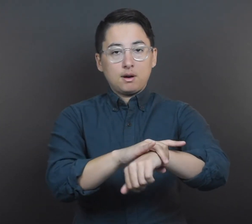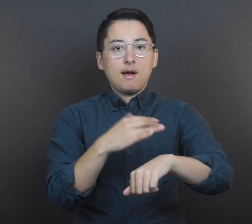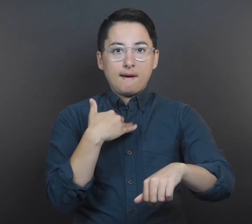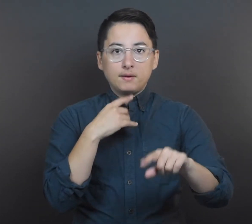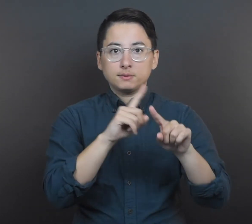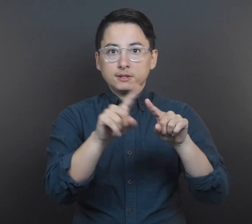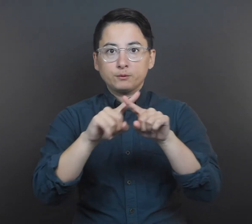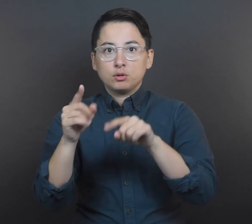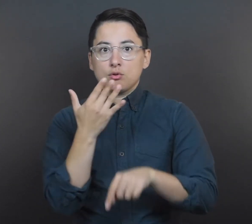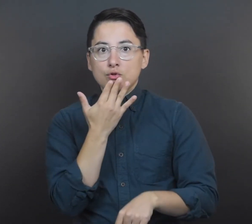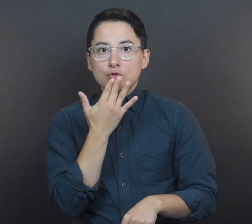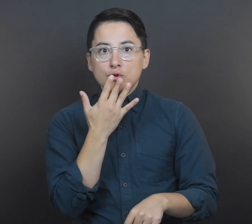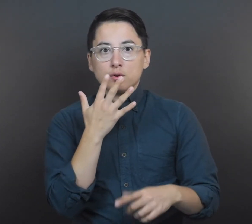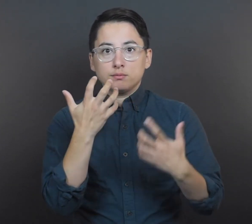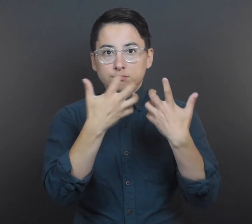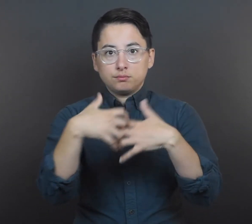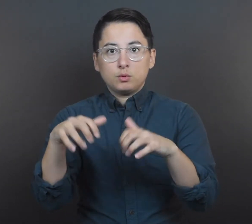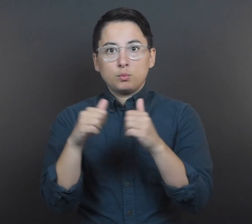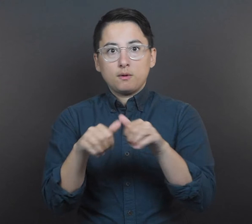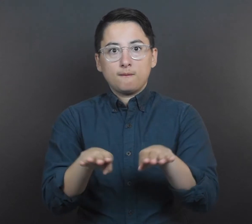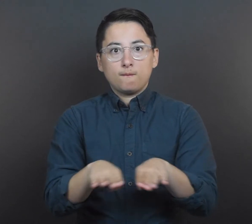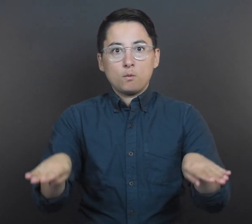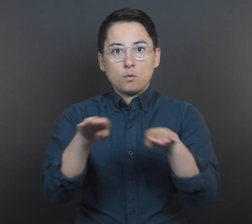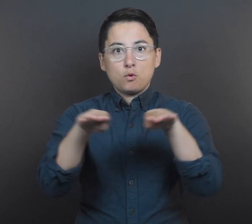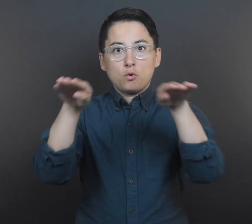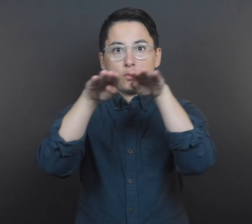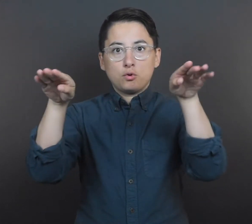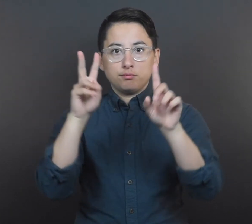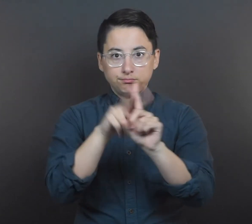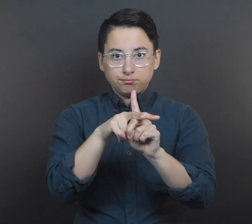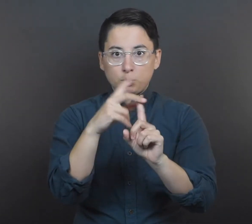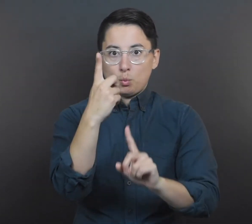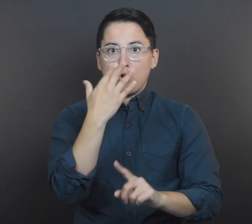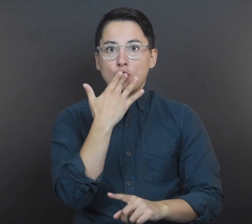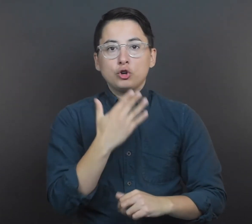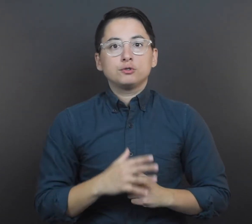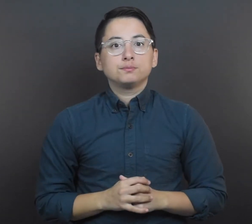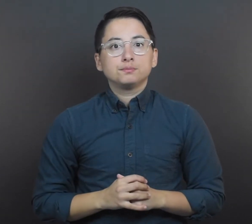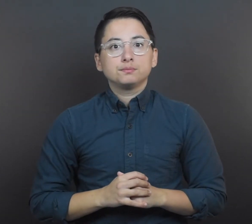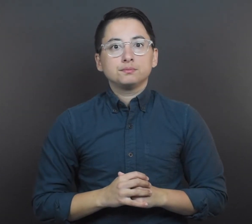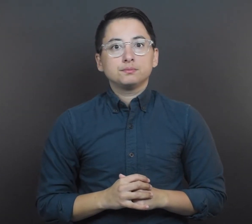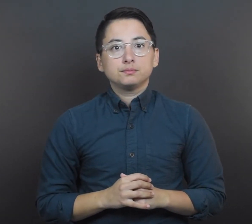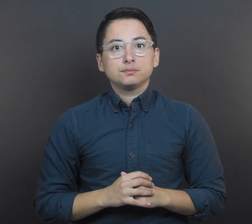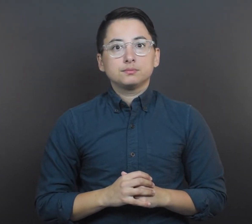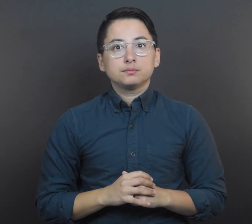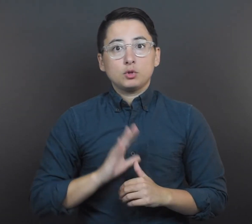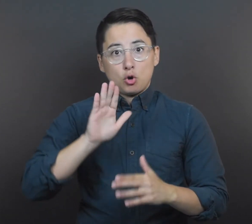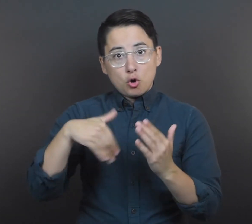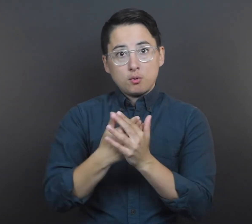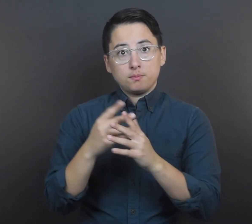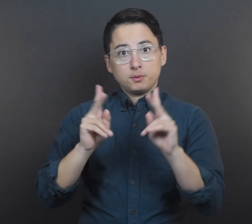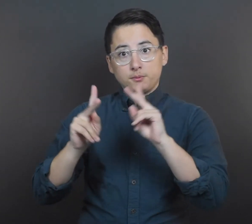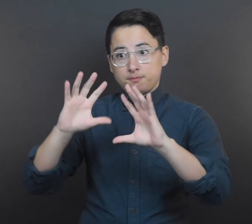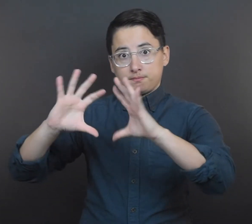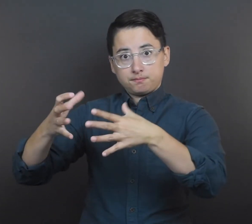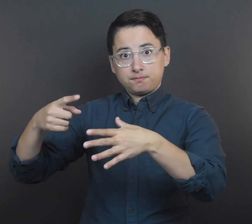This decision also helped to identify any wandering children.